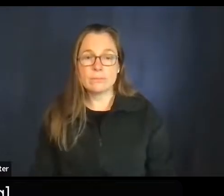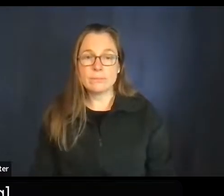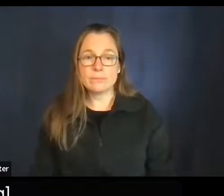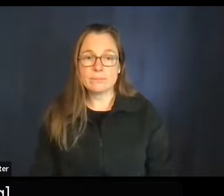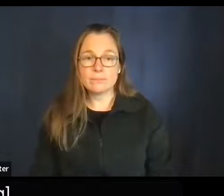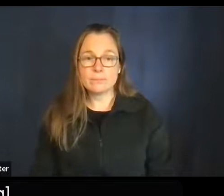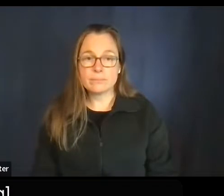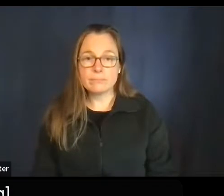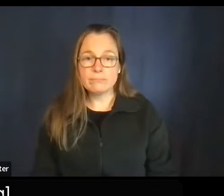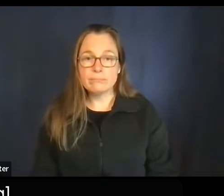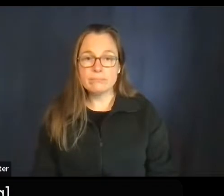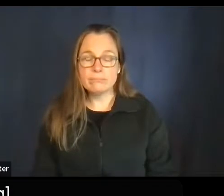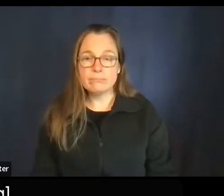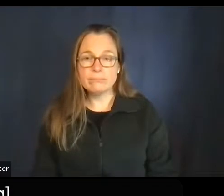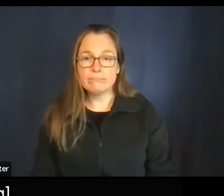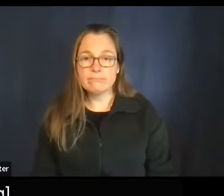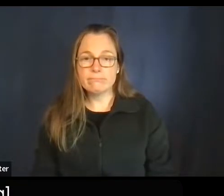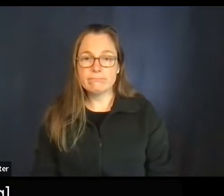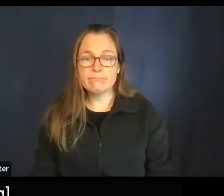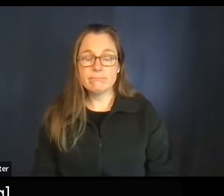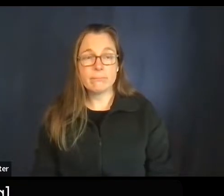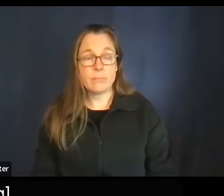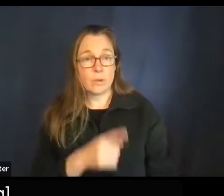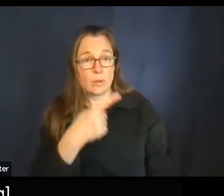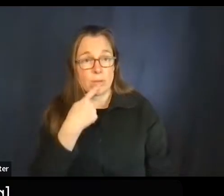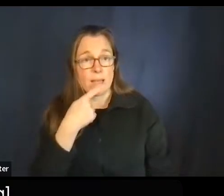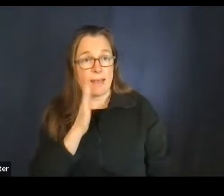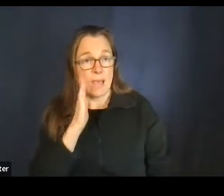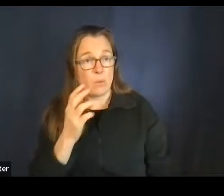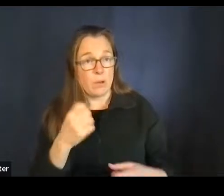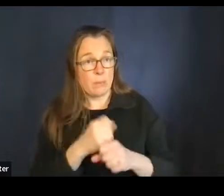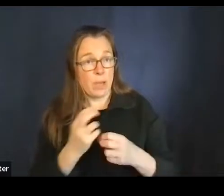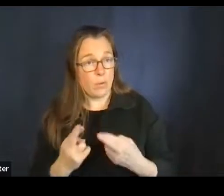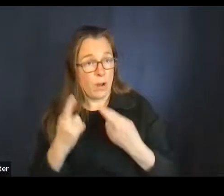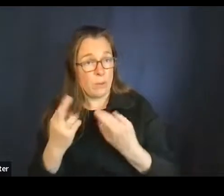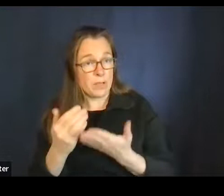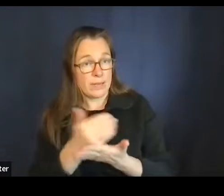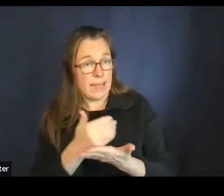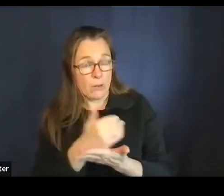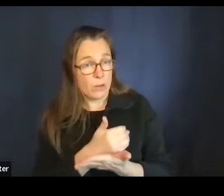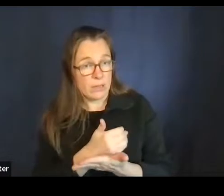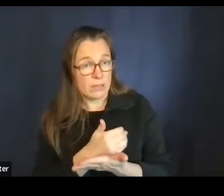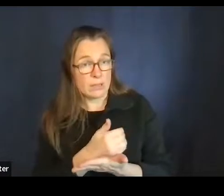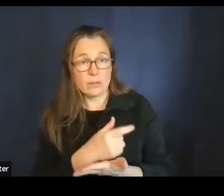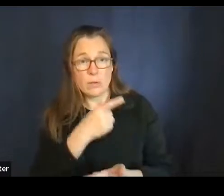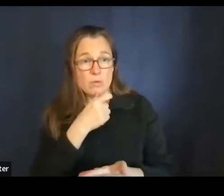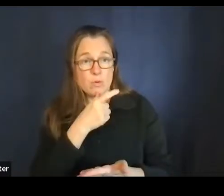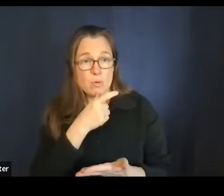[Off camera] You said they'll be providing recommendations on salaries. Who is the official decider on what the salaries are.